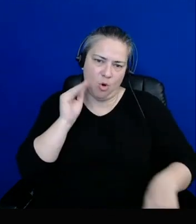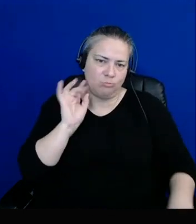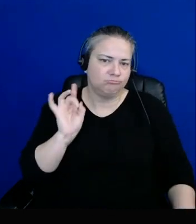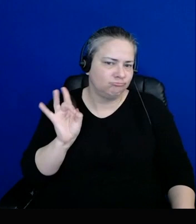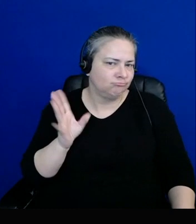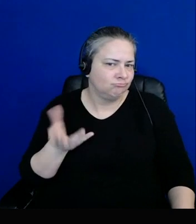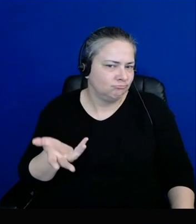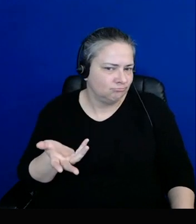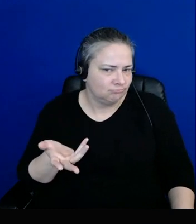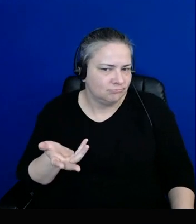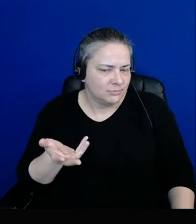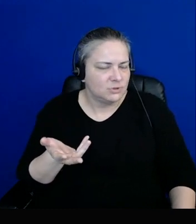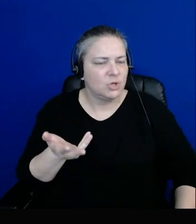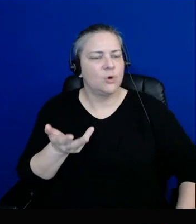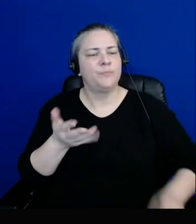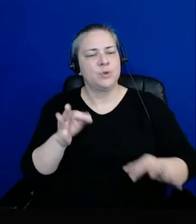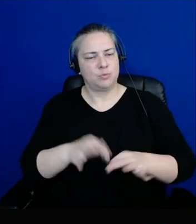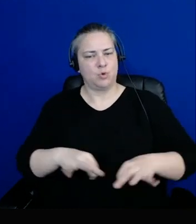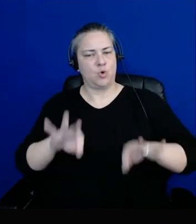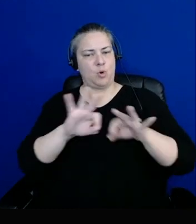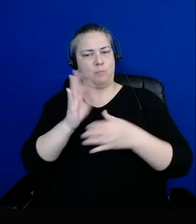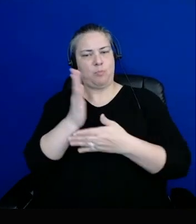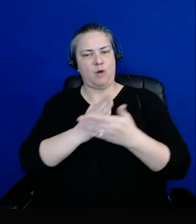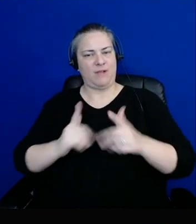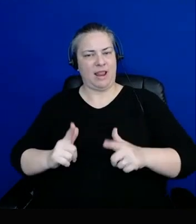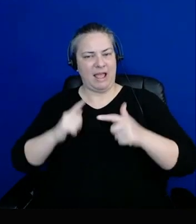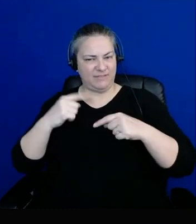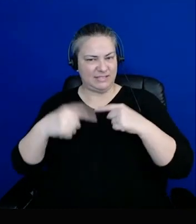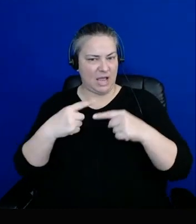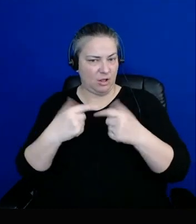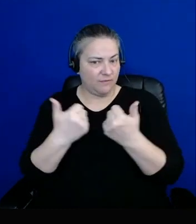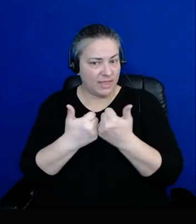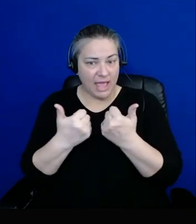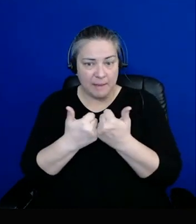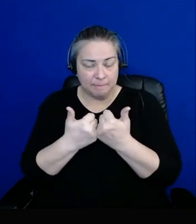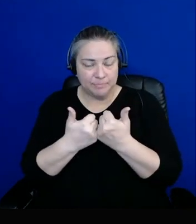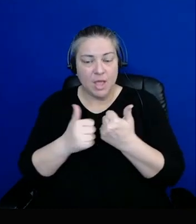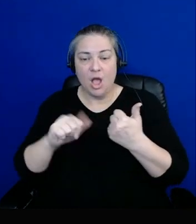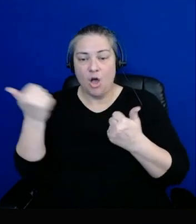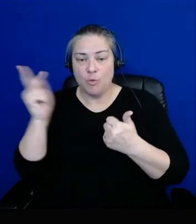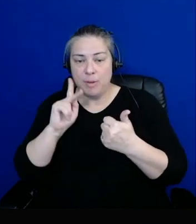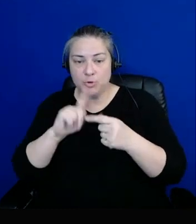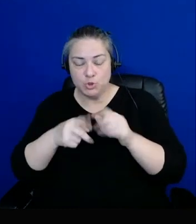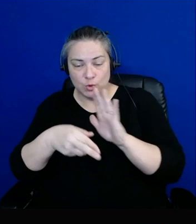Content reviews are a critical part of the life cycle of a game. Being able to get other people to review it,